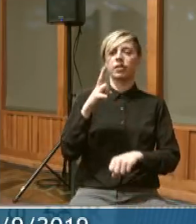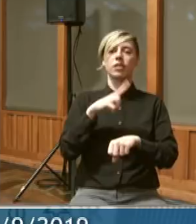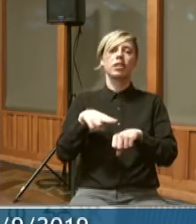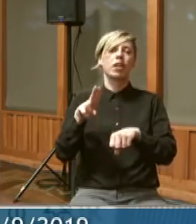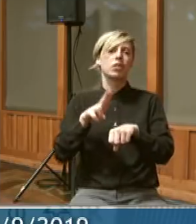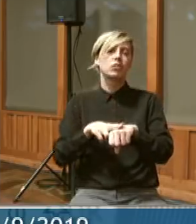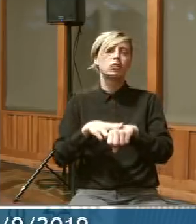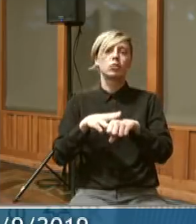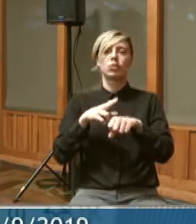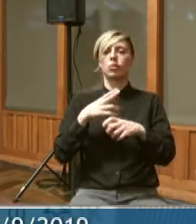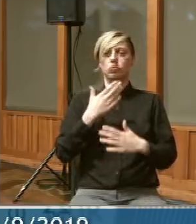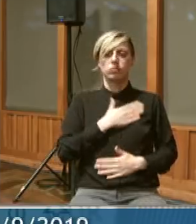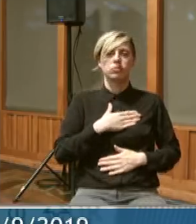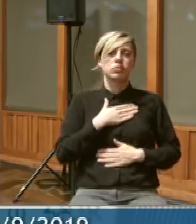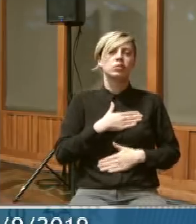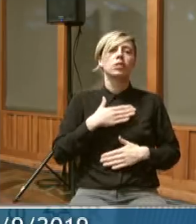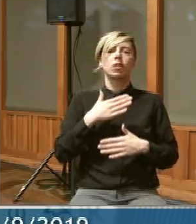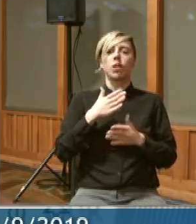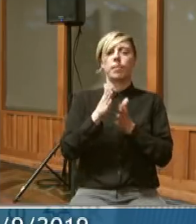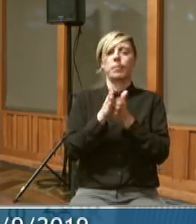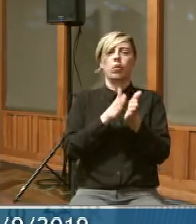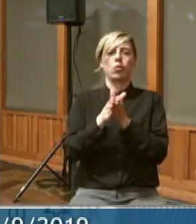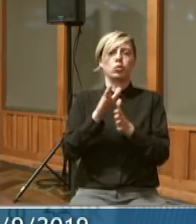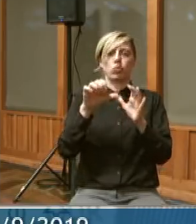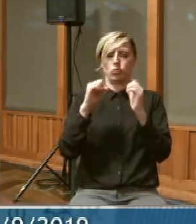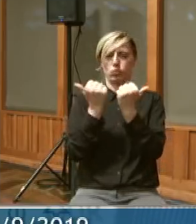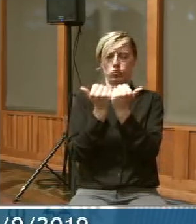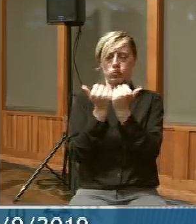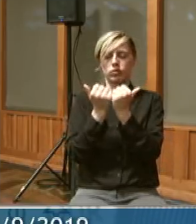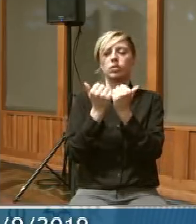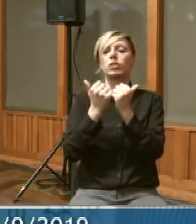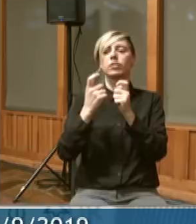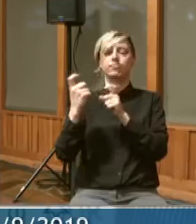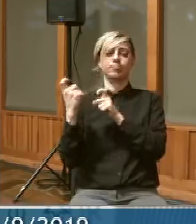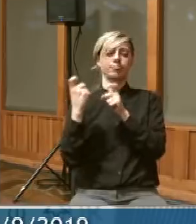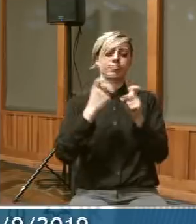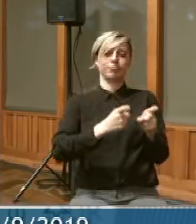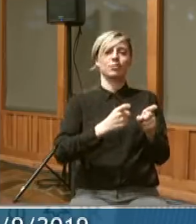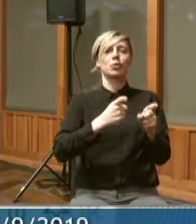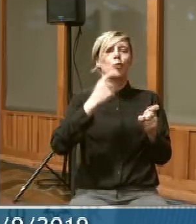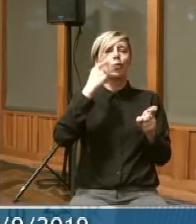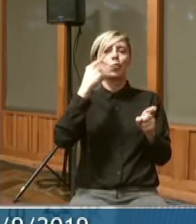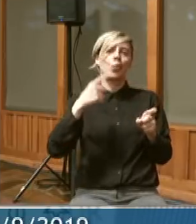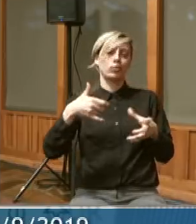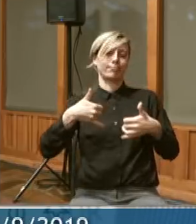AND LAST, IN 2011, THE NATIONAL RECREATION AND PARKS ASSOCIATION